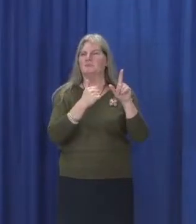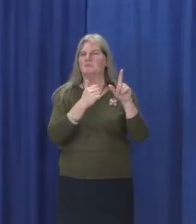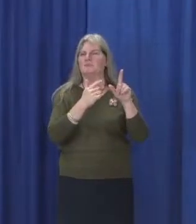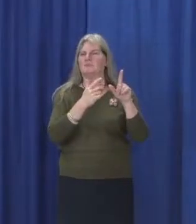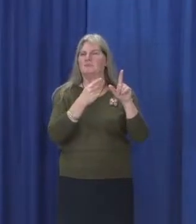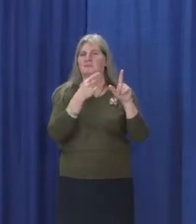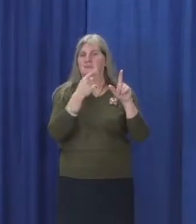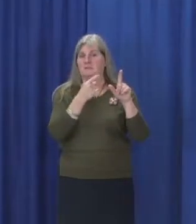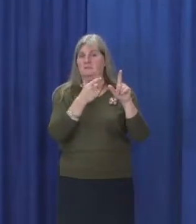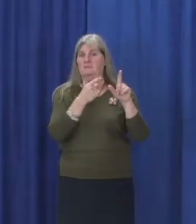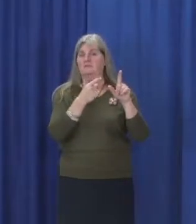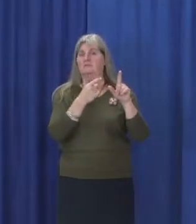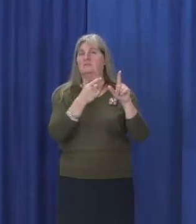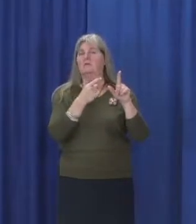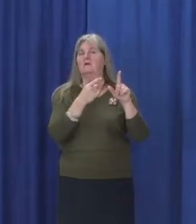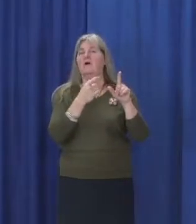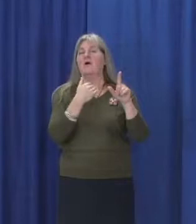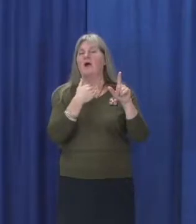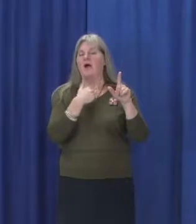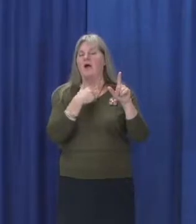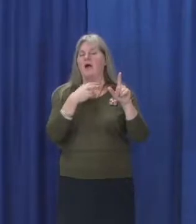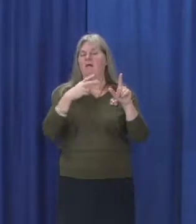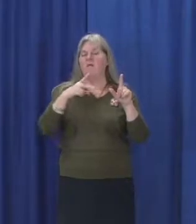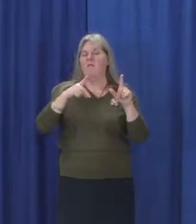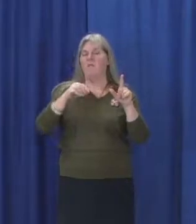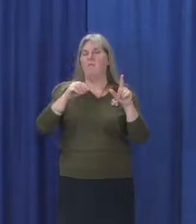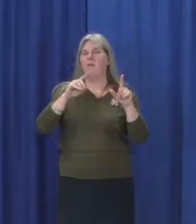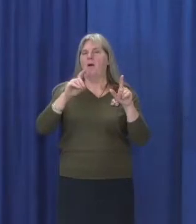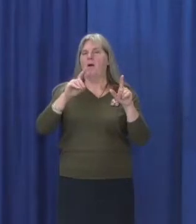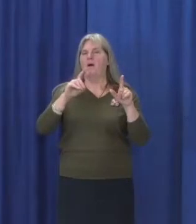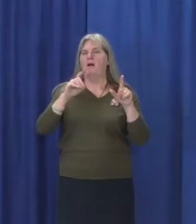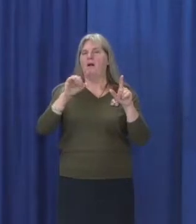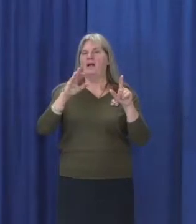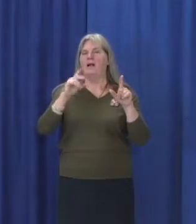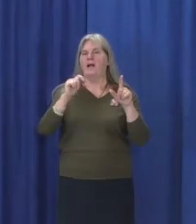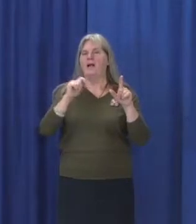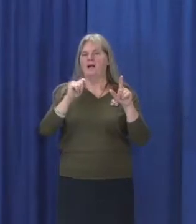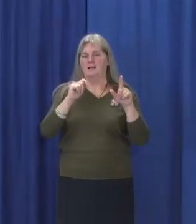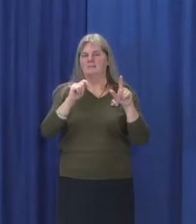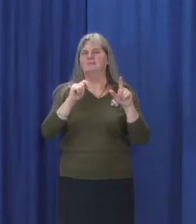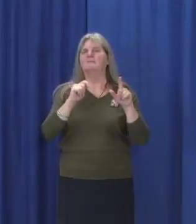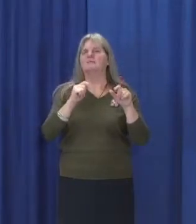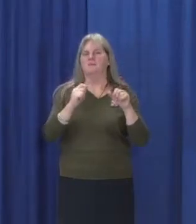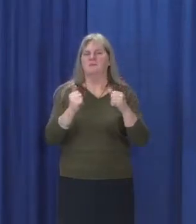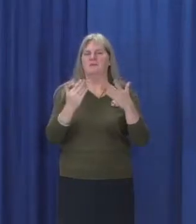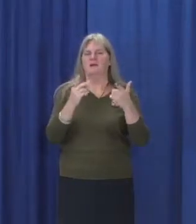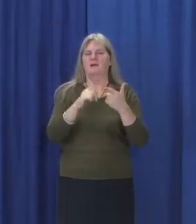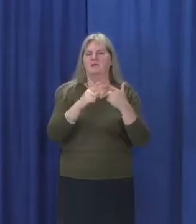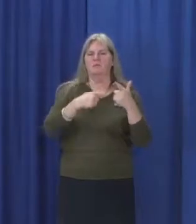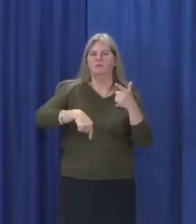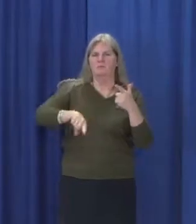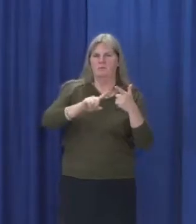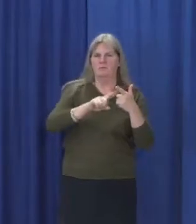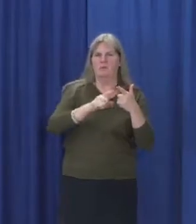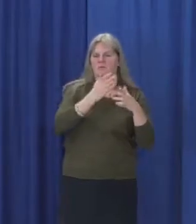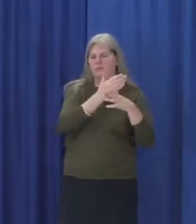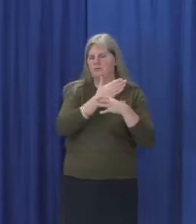of that podcast series to the federal government to explain what we are all trying and the